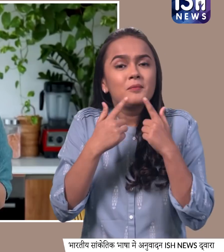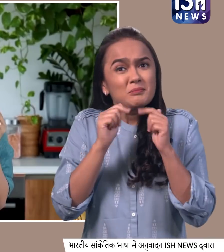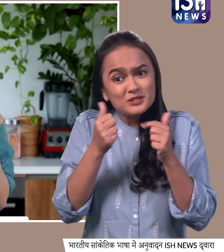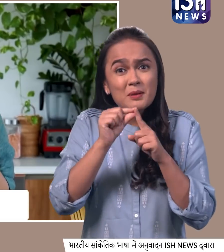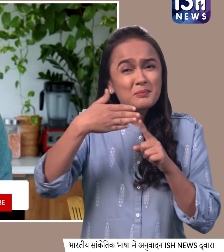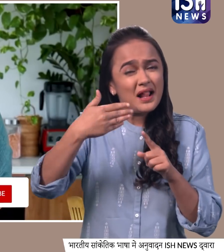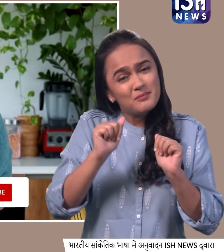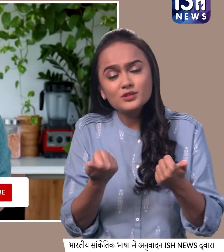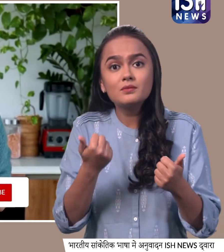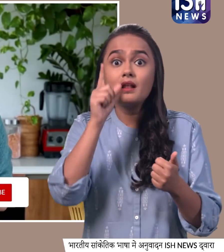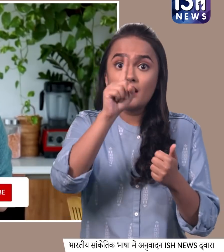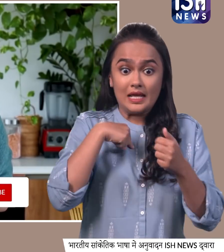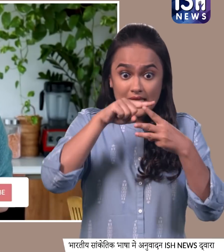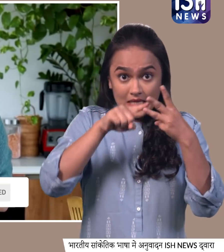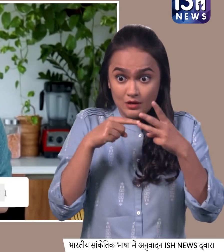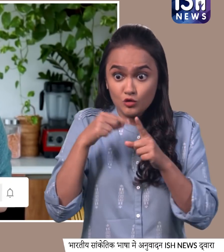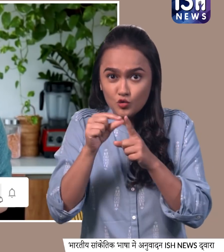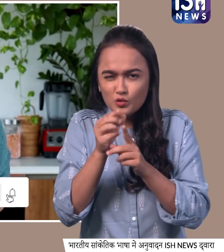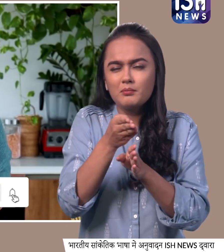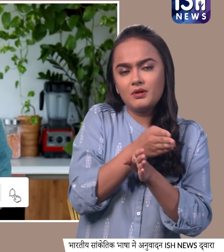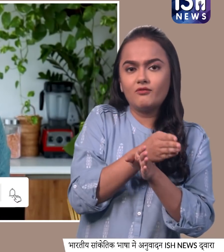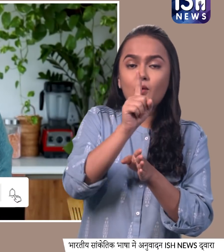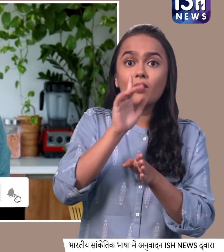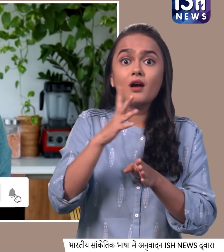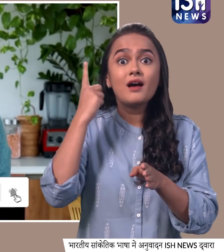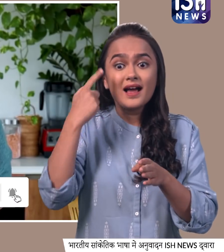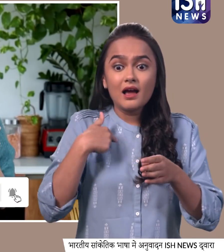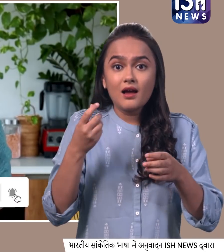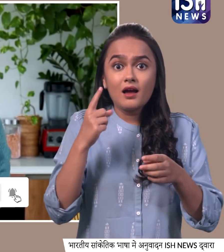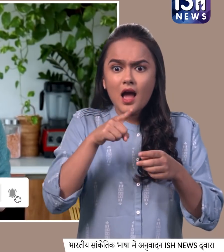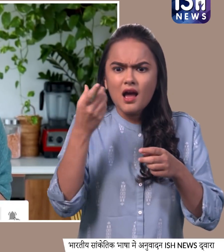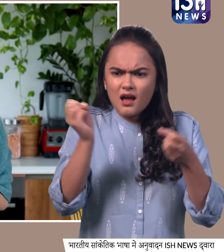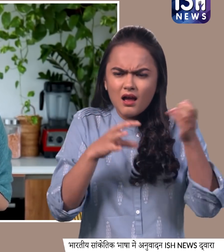But before learning these 3 salads, we'll learn the formula for a good salad